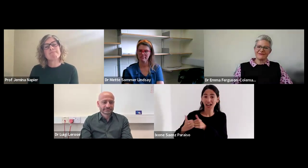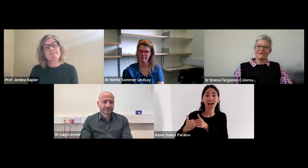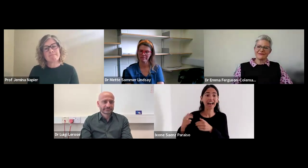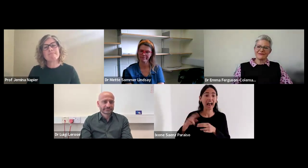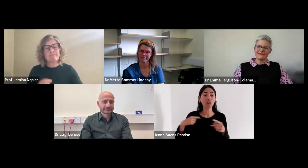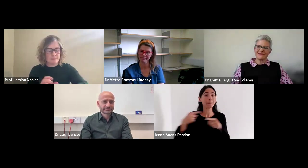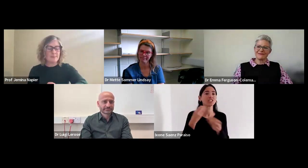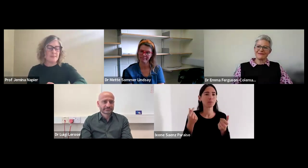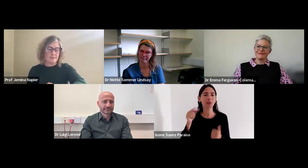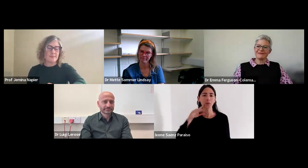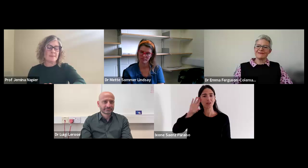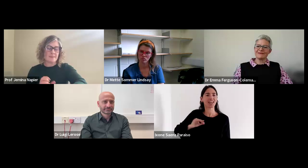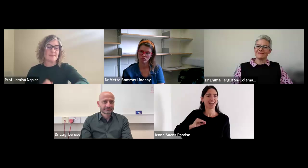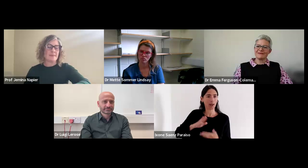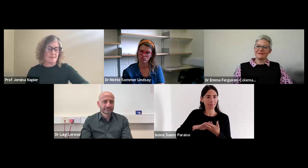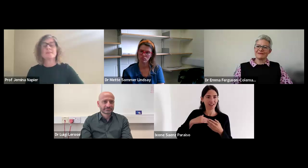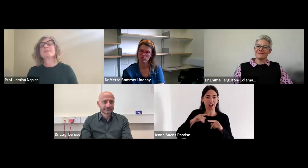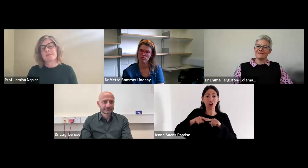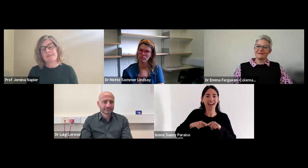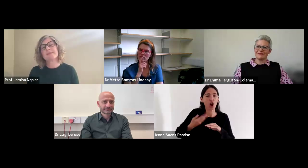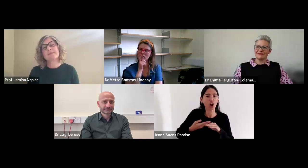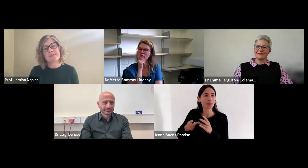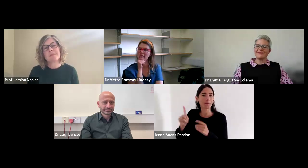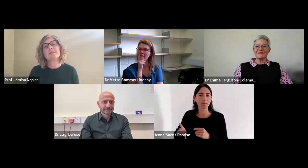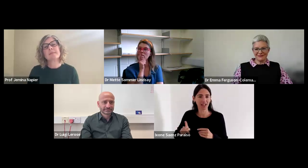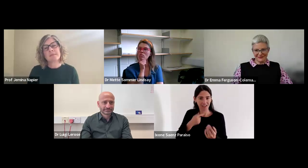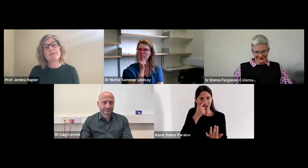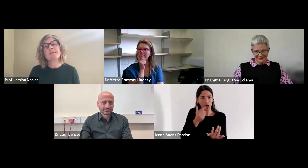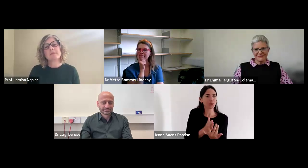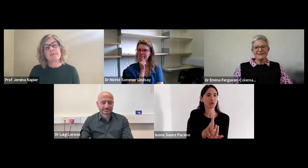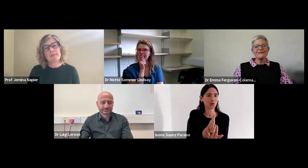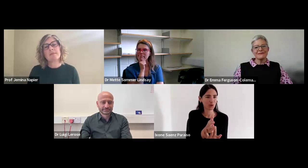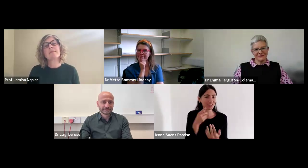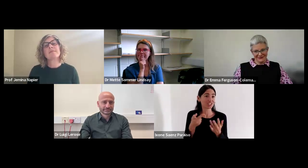of the process is to collaborate, and if I miss something, we have a sort of agreement that they